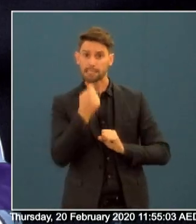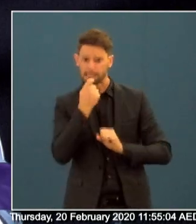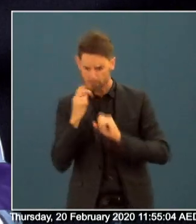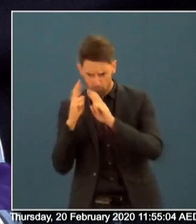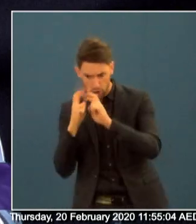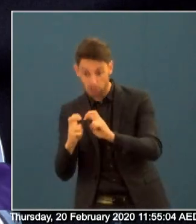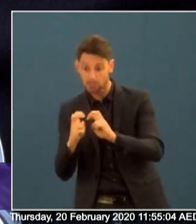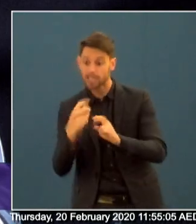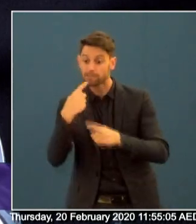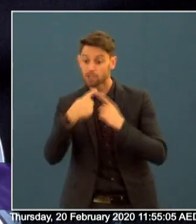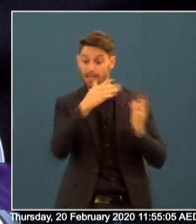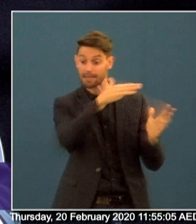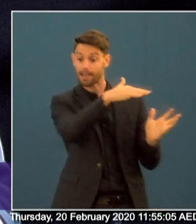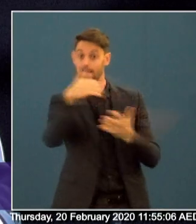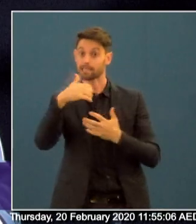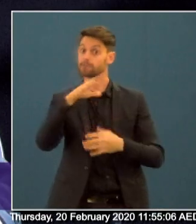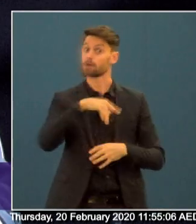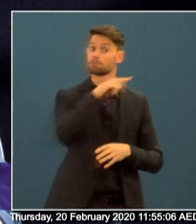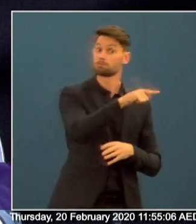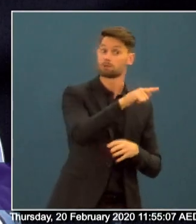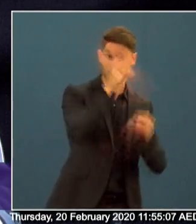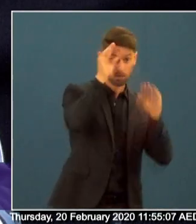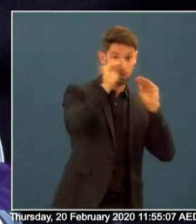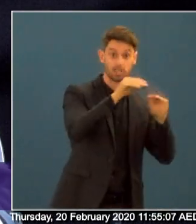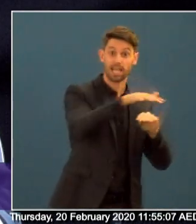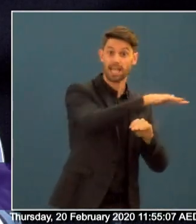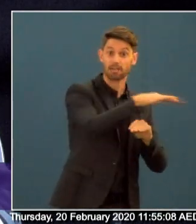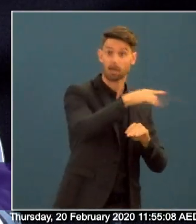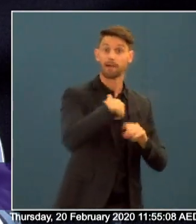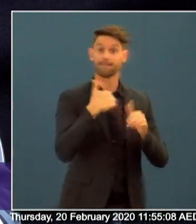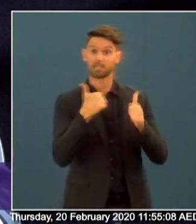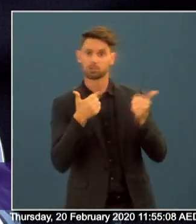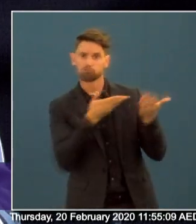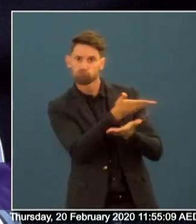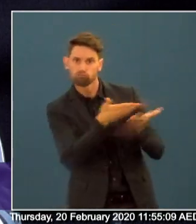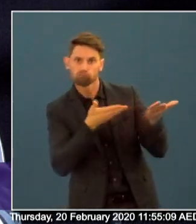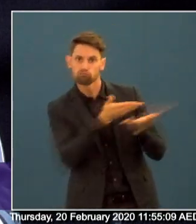and I've had lots of interactions with education departments about it